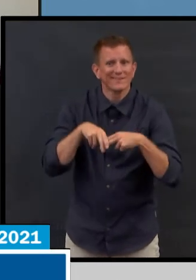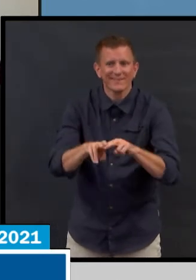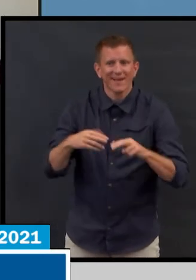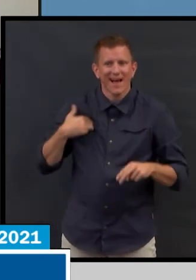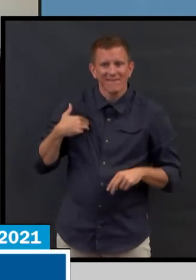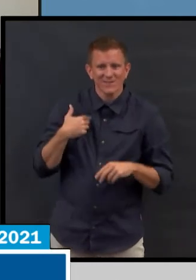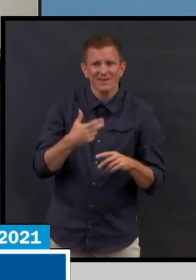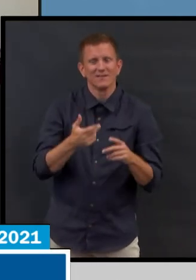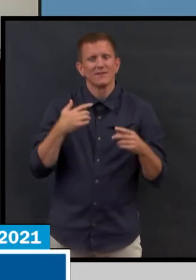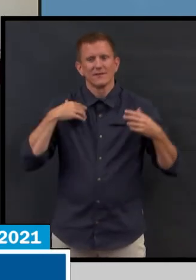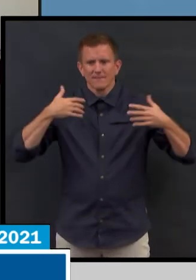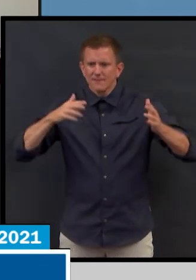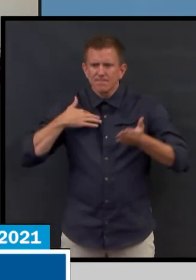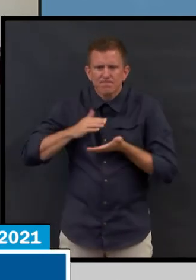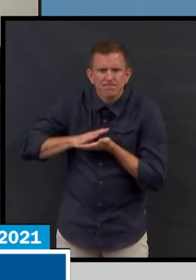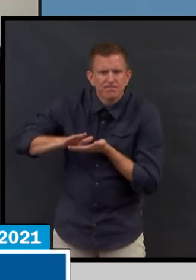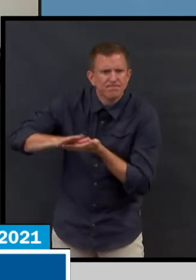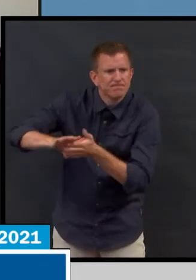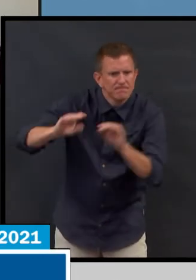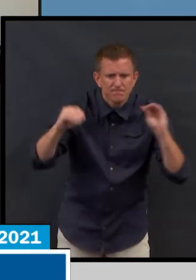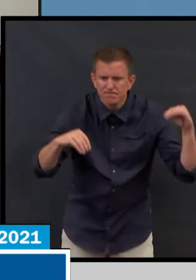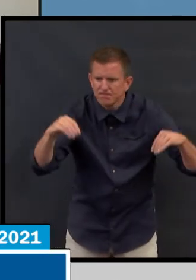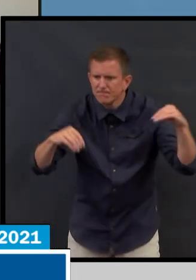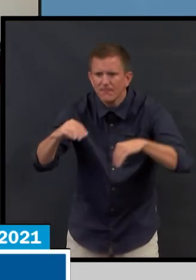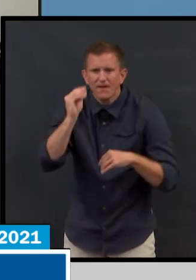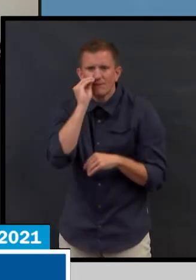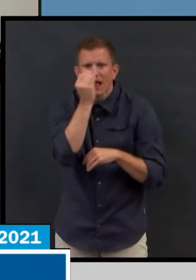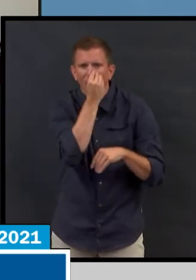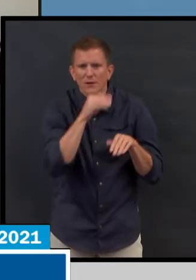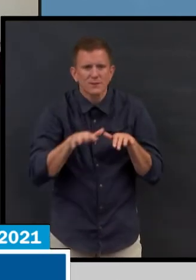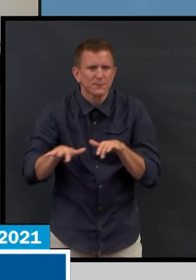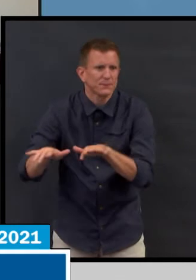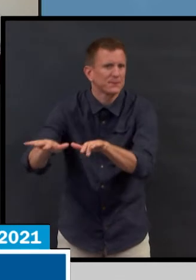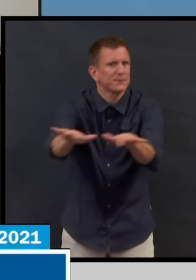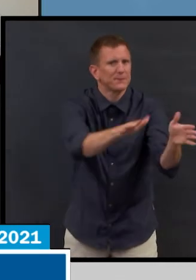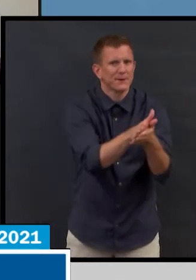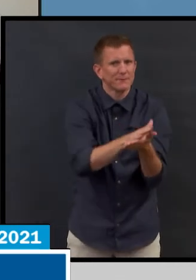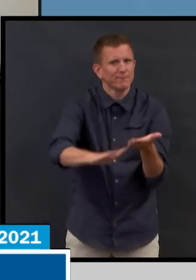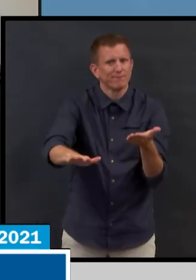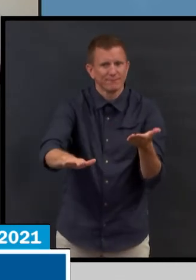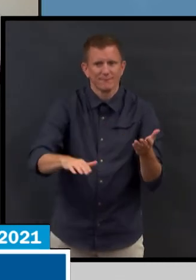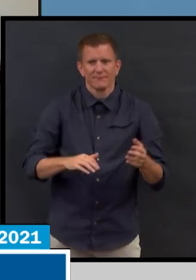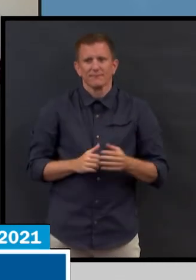the playground improvements project is underway at mcnichols park park as well the concept plan